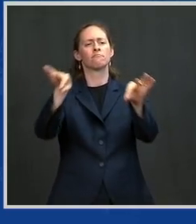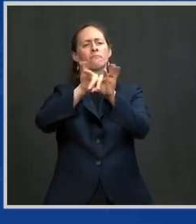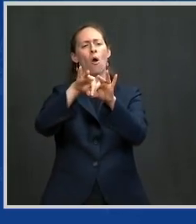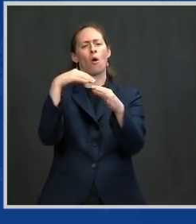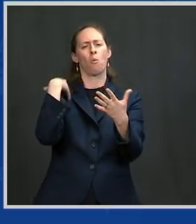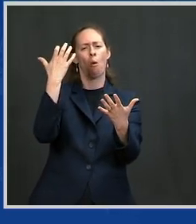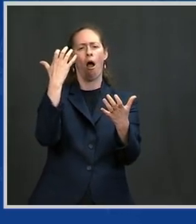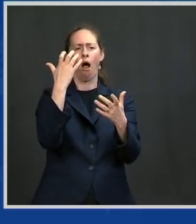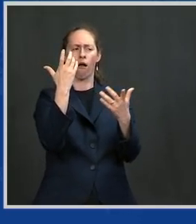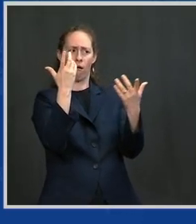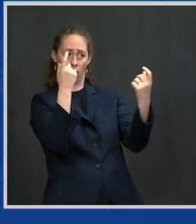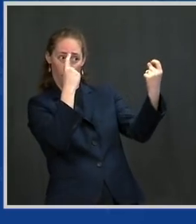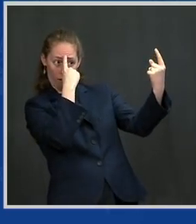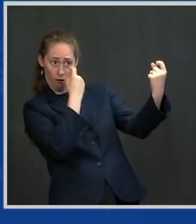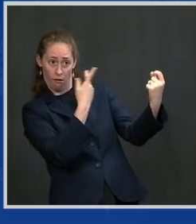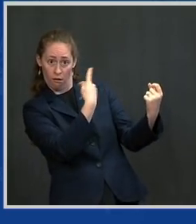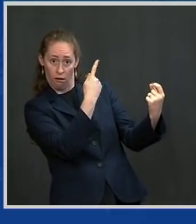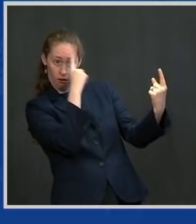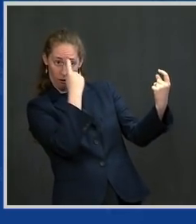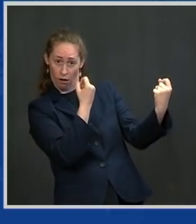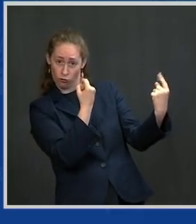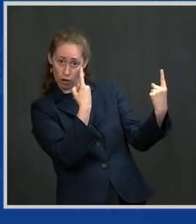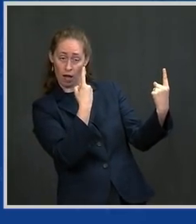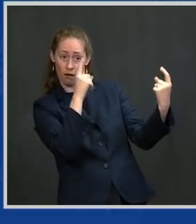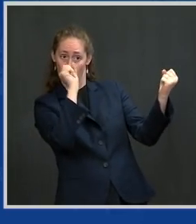and strengthening the resilience of our democracies